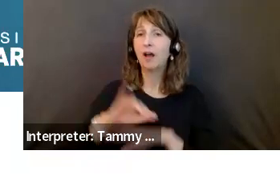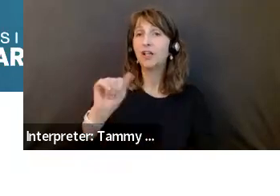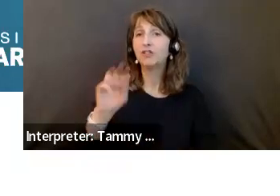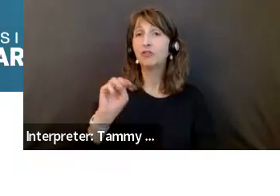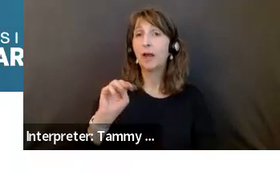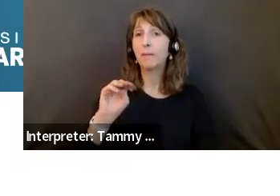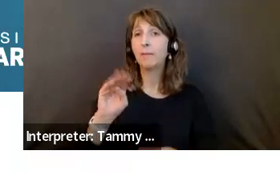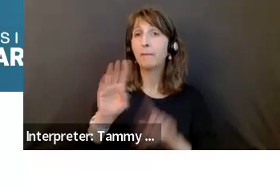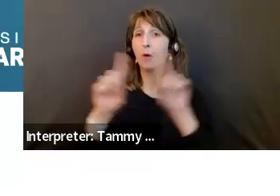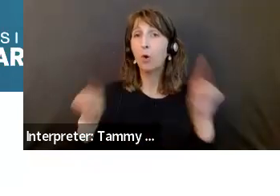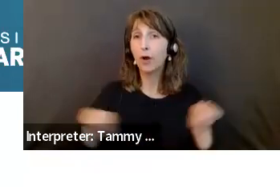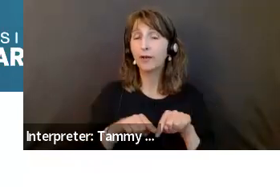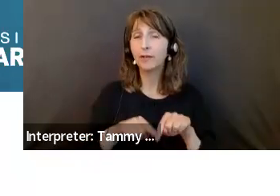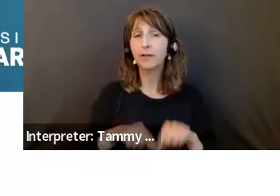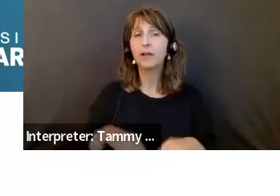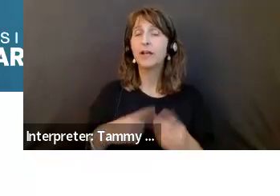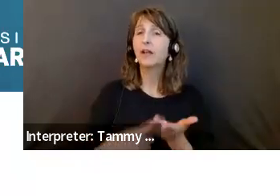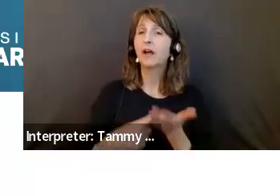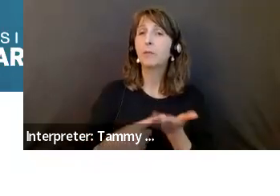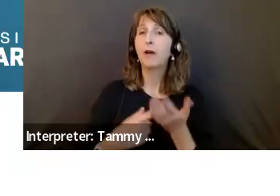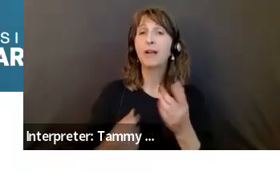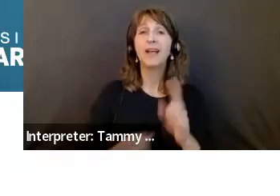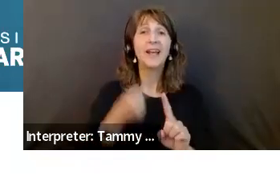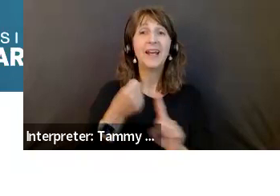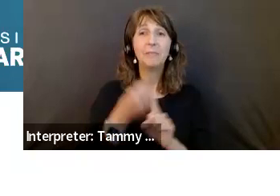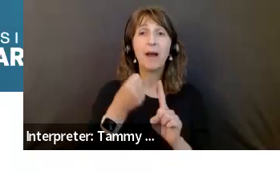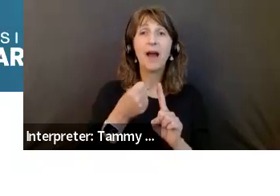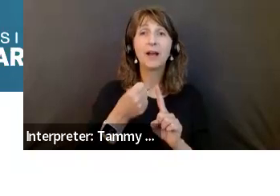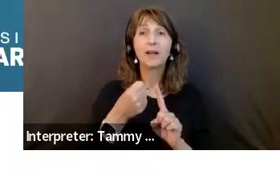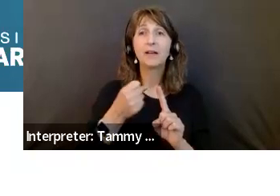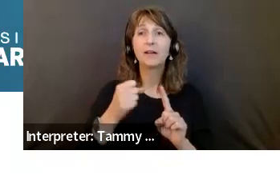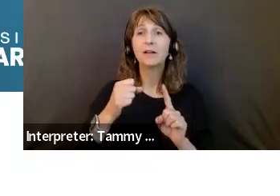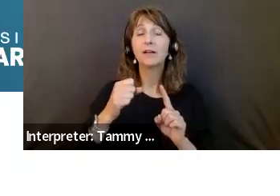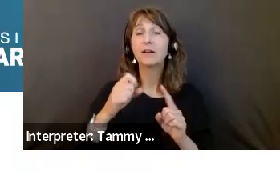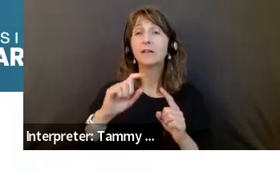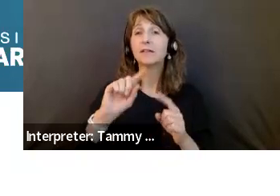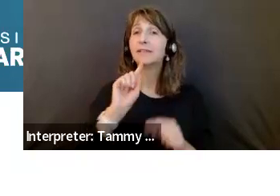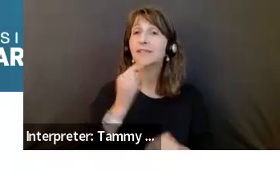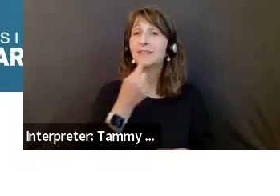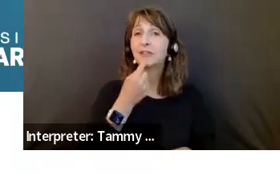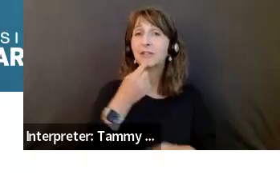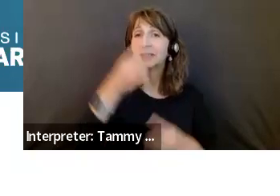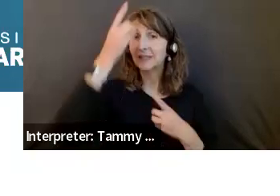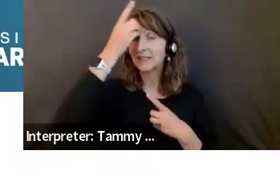What does the people or the folks that we need to be aware of, subject matter experts that may impact this priority area.